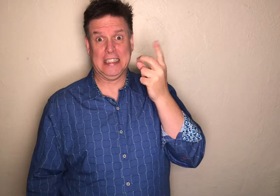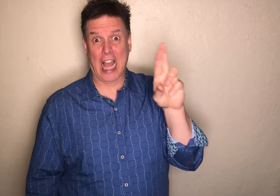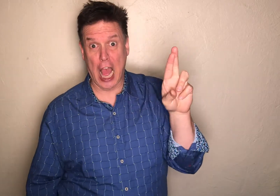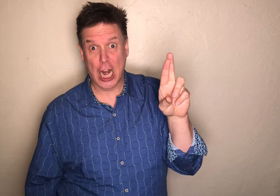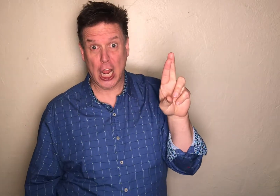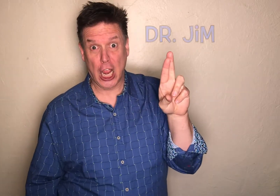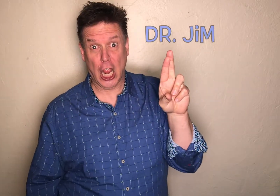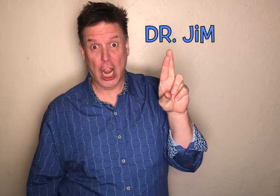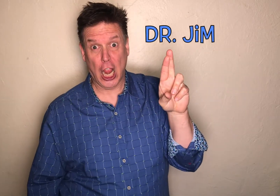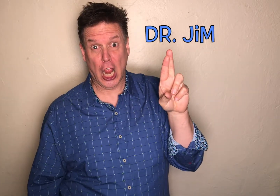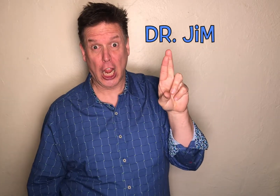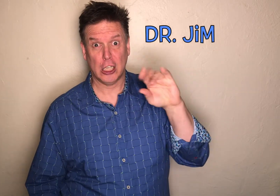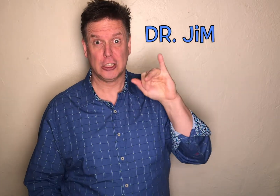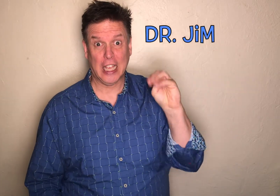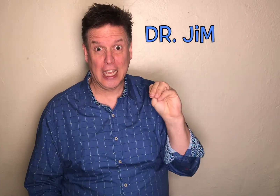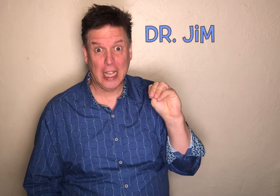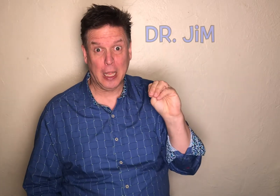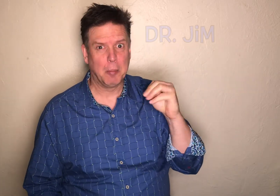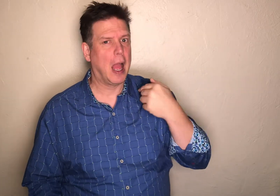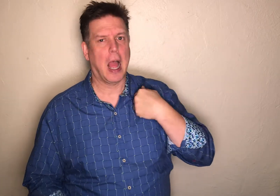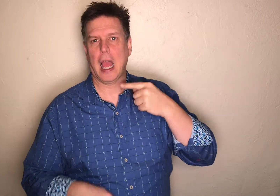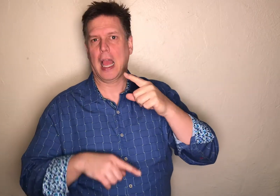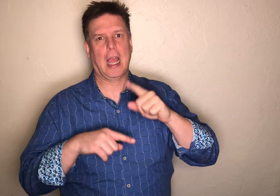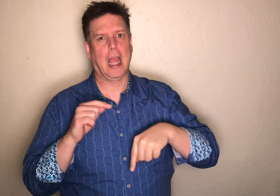If you come see Dr. Jim I can't